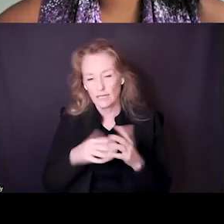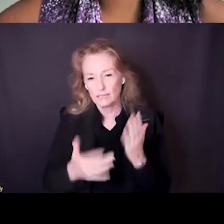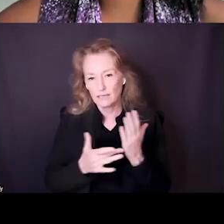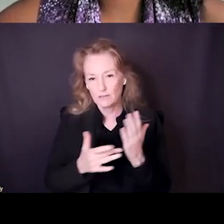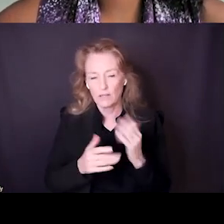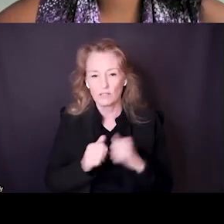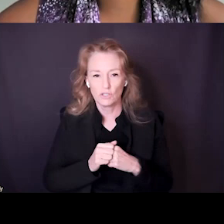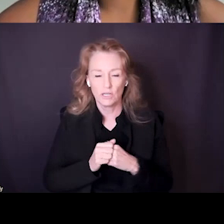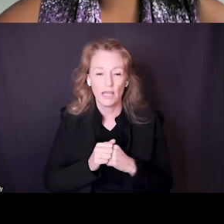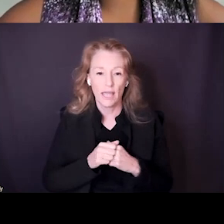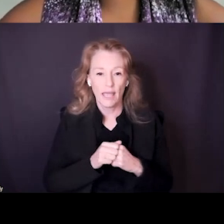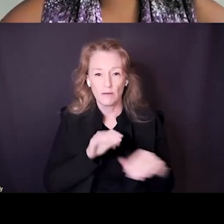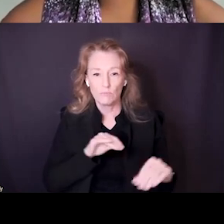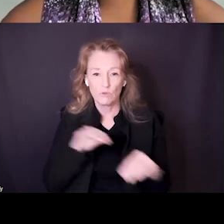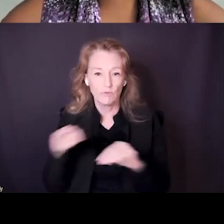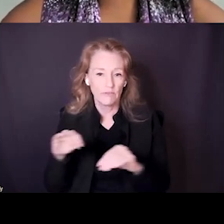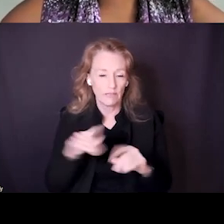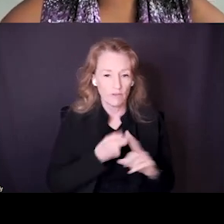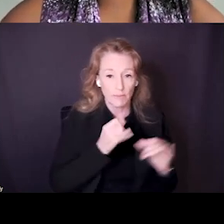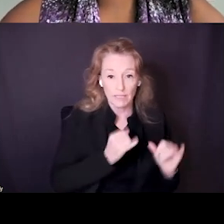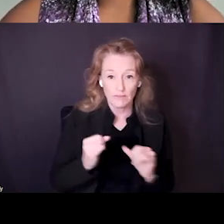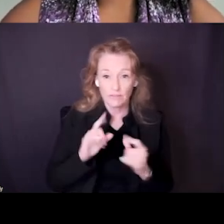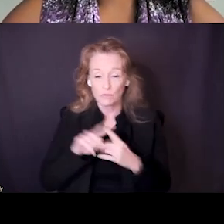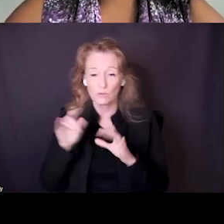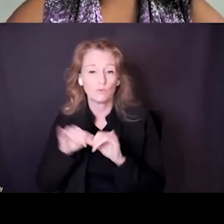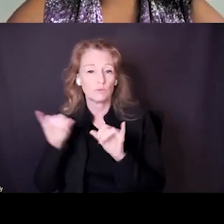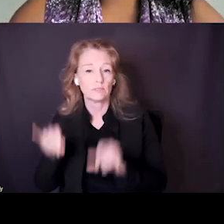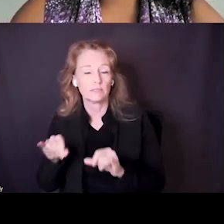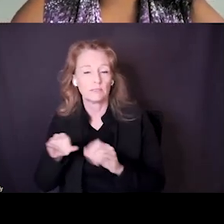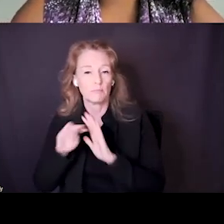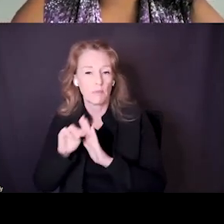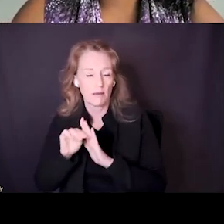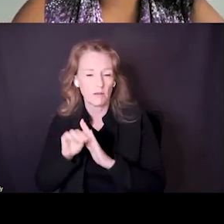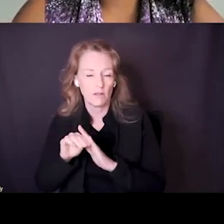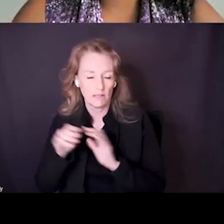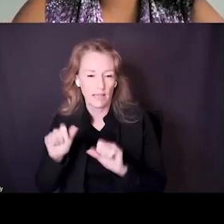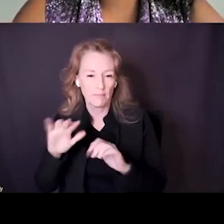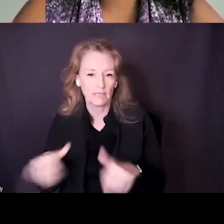MODEL CAN BE CHALLENGING. THE 911 AND 988 INTEGRATION IS A BATTLE THAT A LOT OF COMMUNITIES